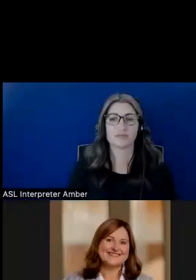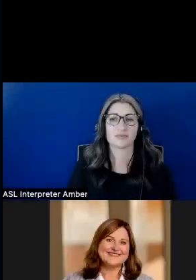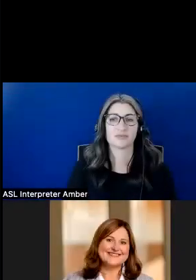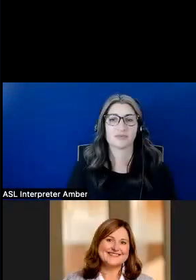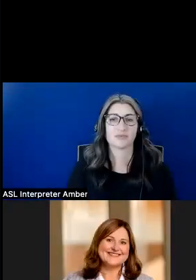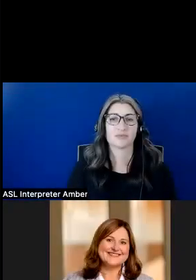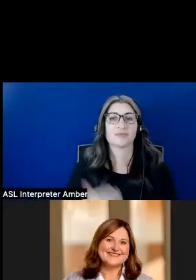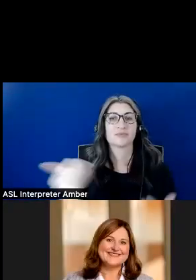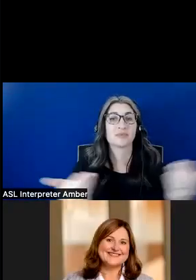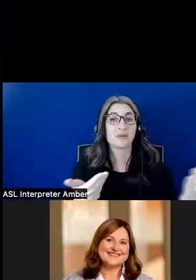Welcome, everyone!